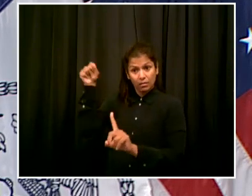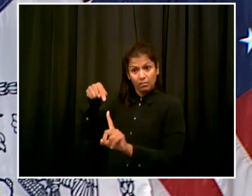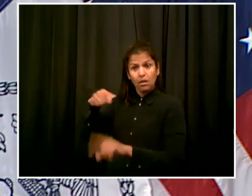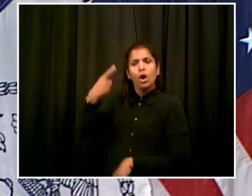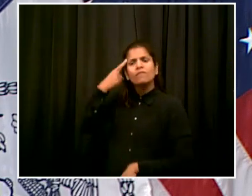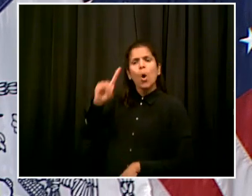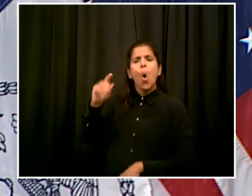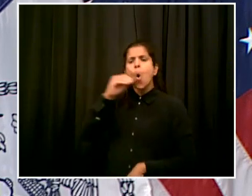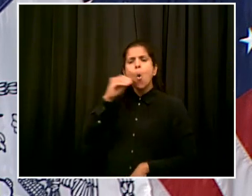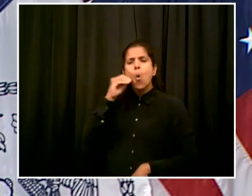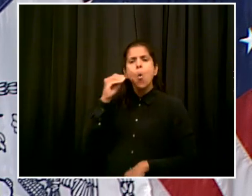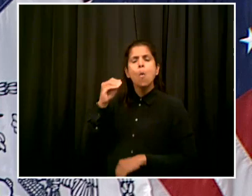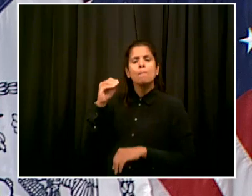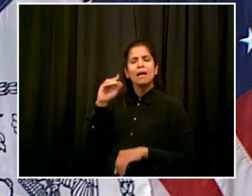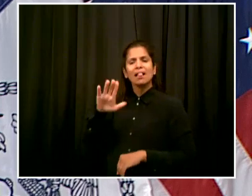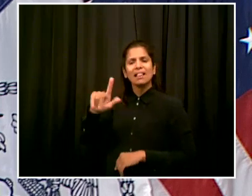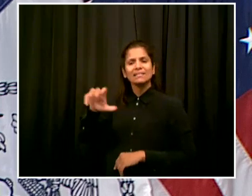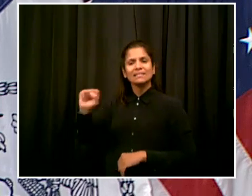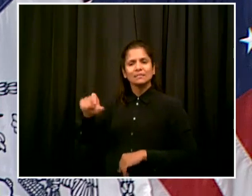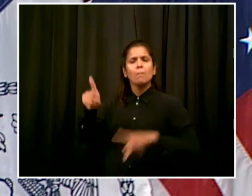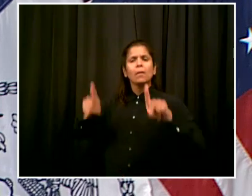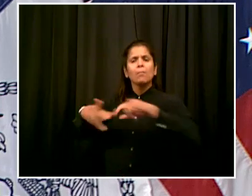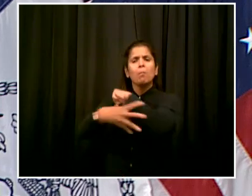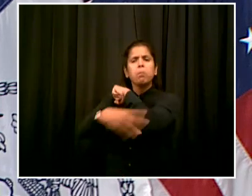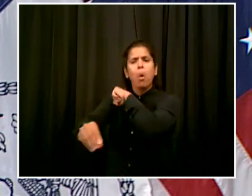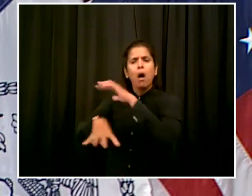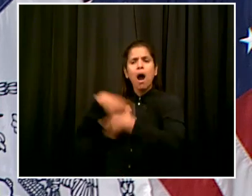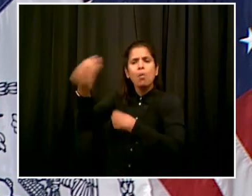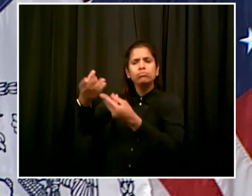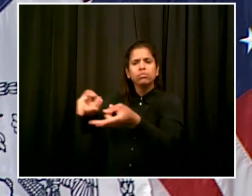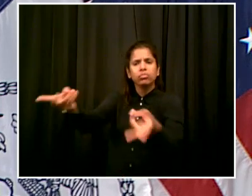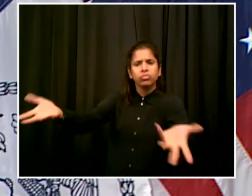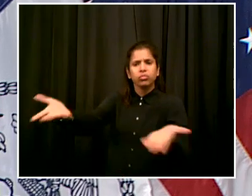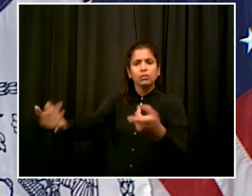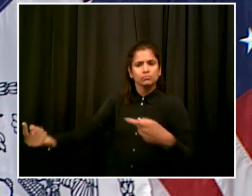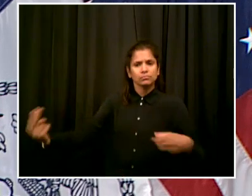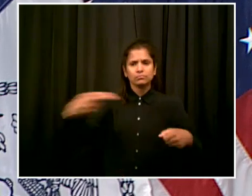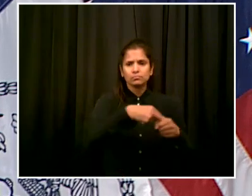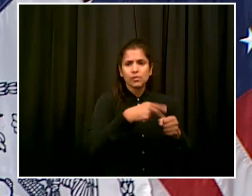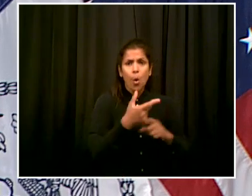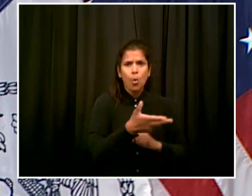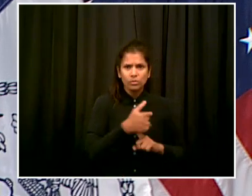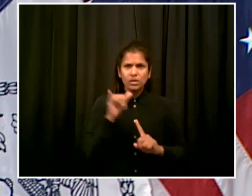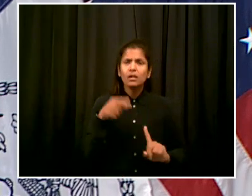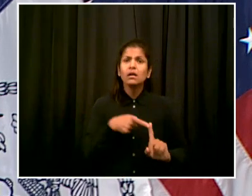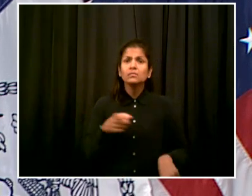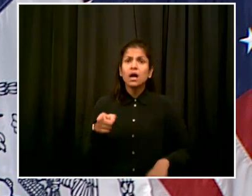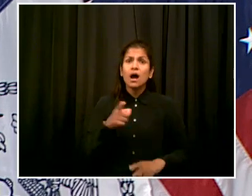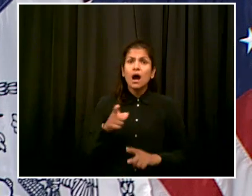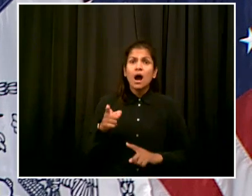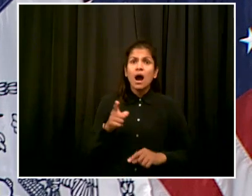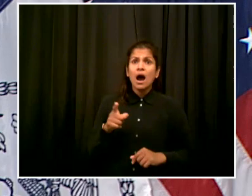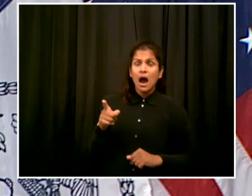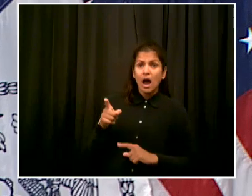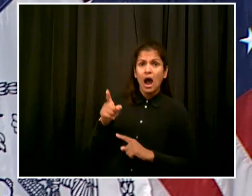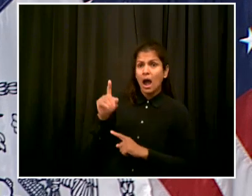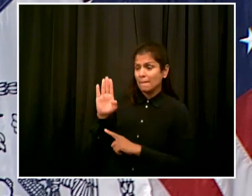HOUSING PEOPLE IN HOTELS DURING